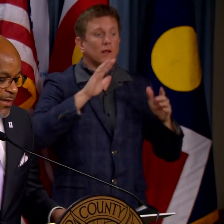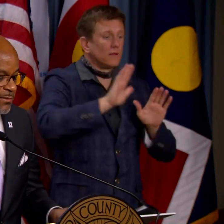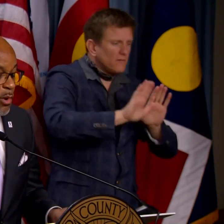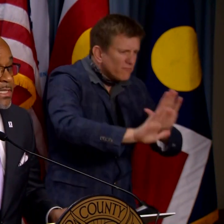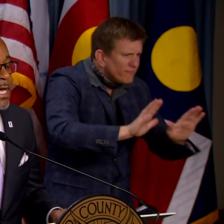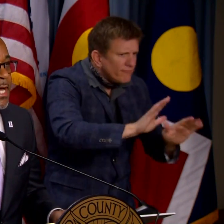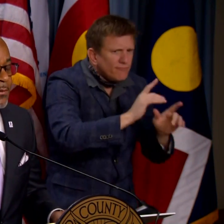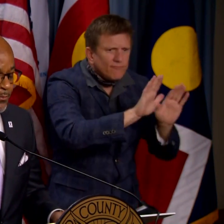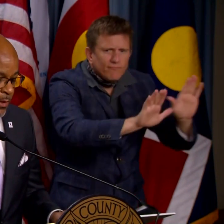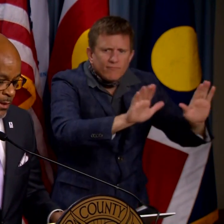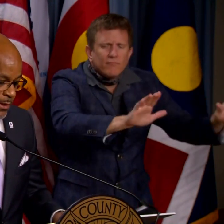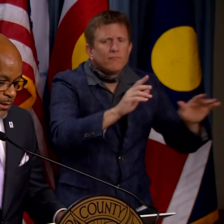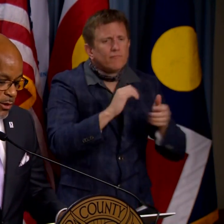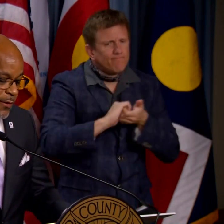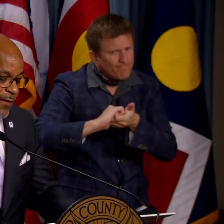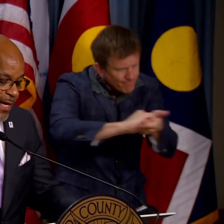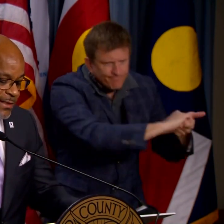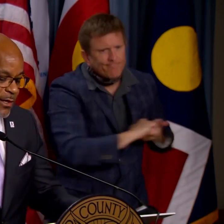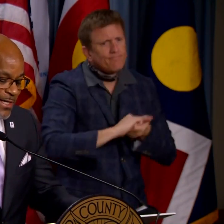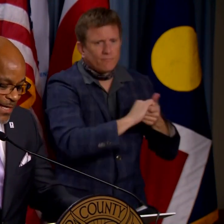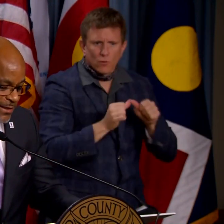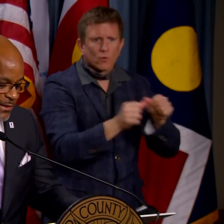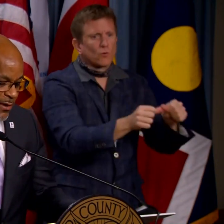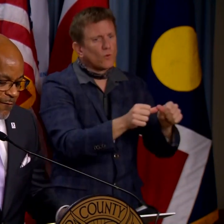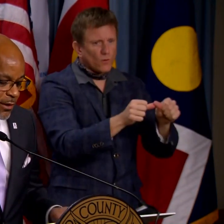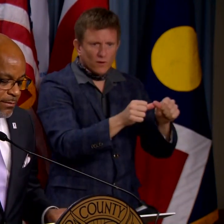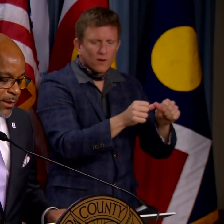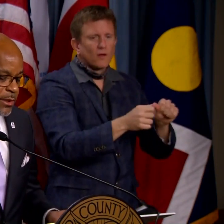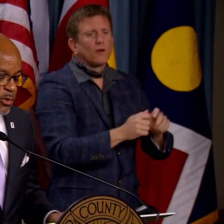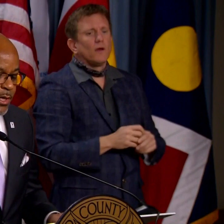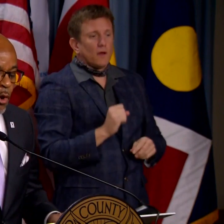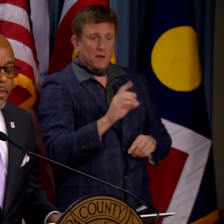LEARNED ARAPAHOE AND ADAMS